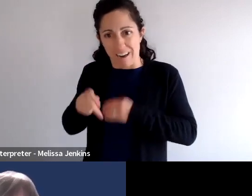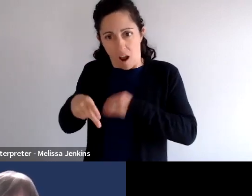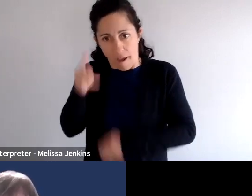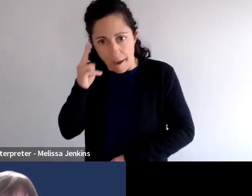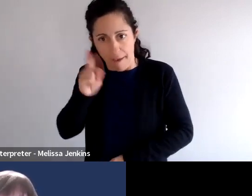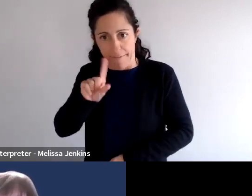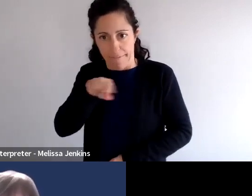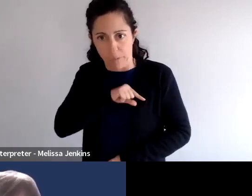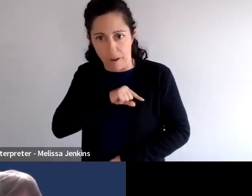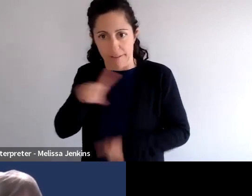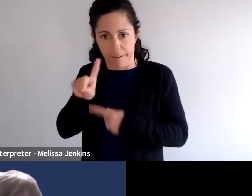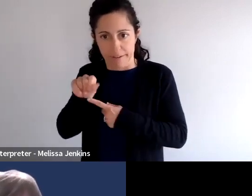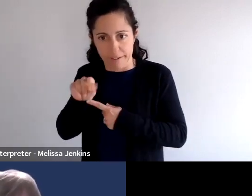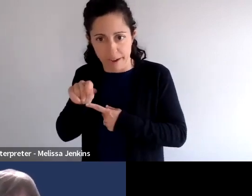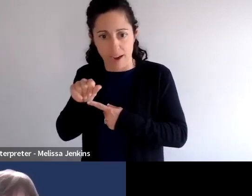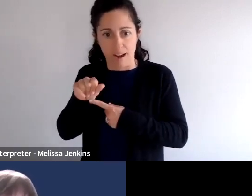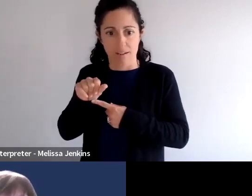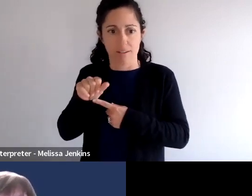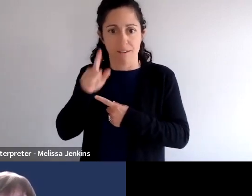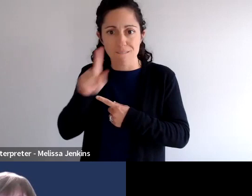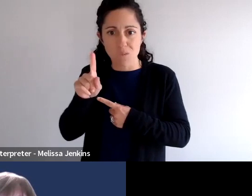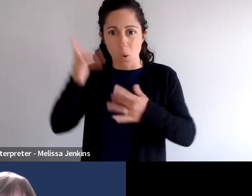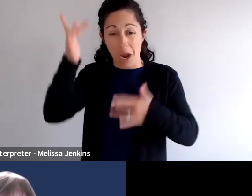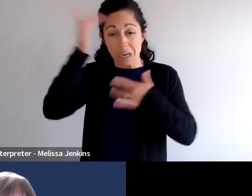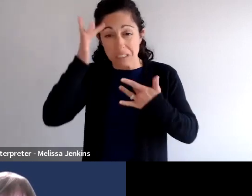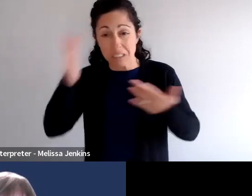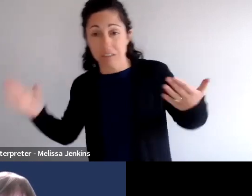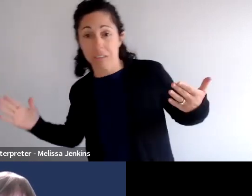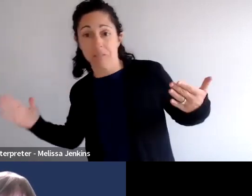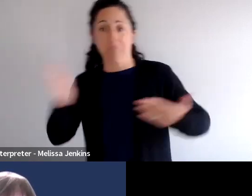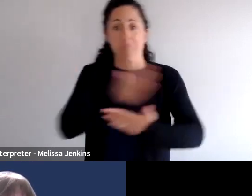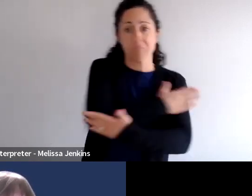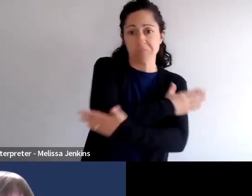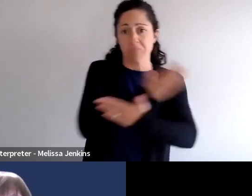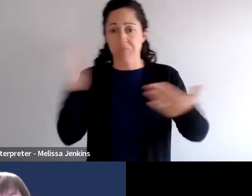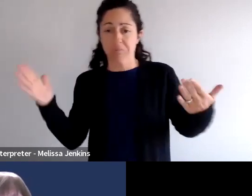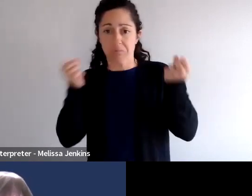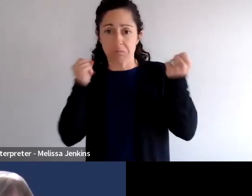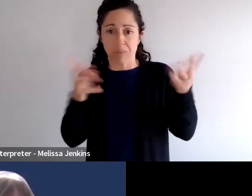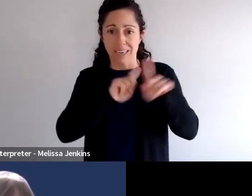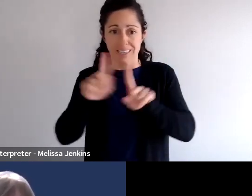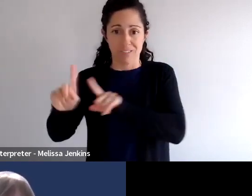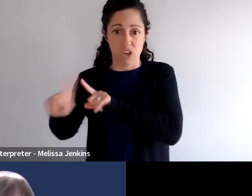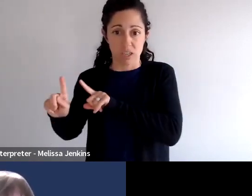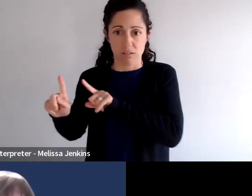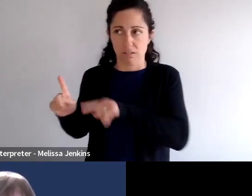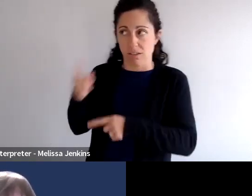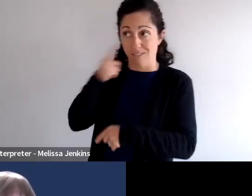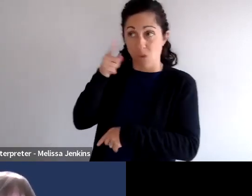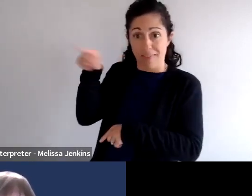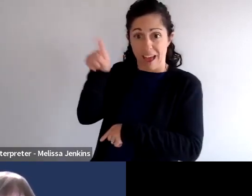to do, it's not their specialty and if they do it, it doesn't go anywhere else and and so.